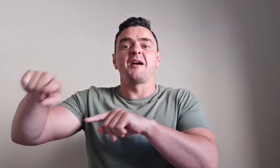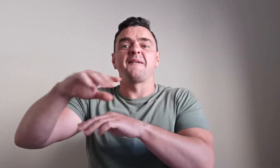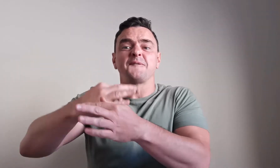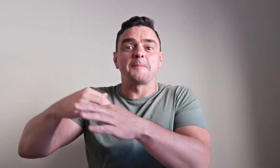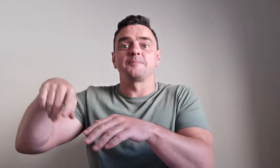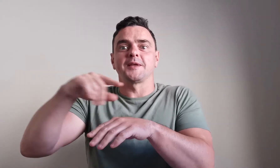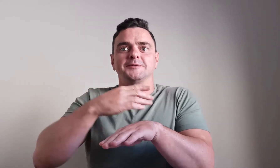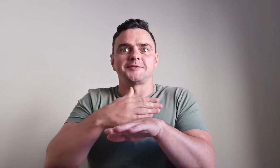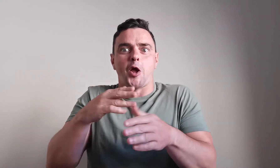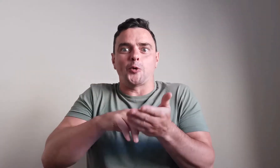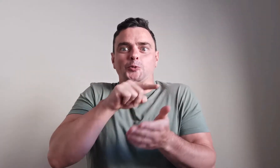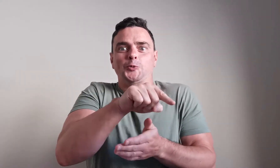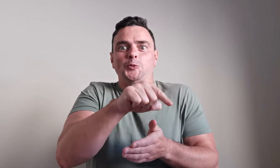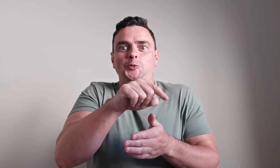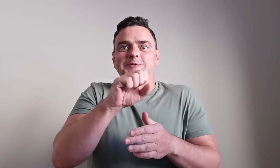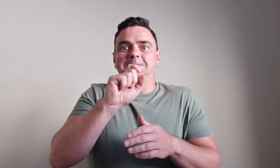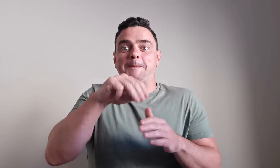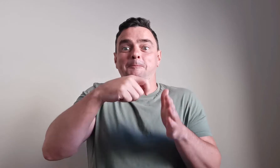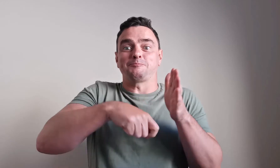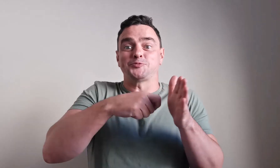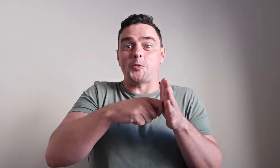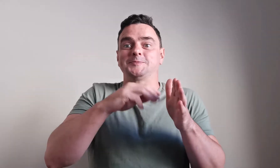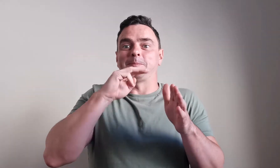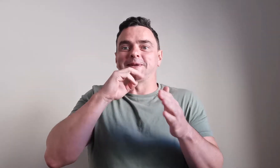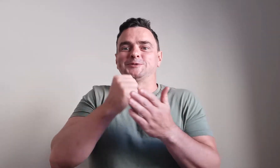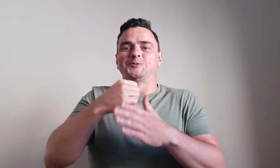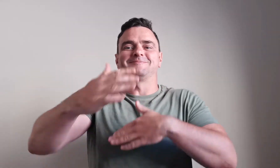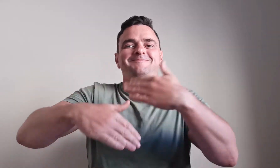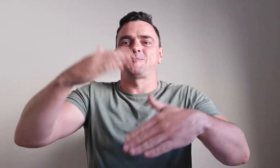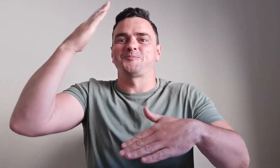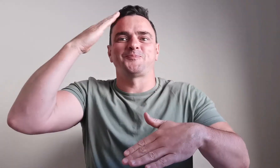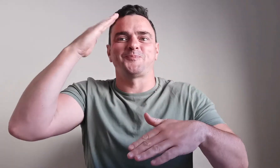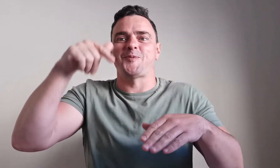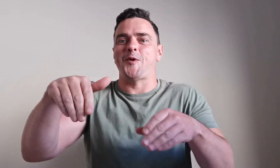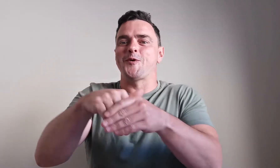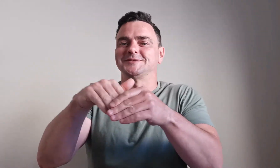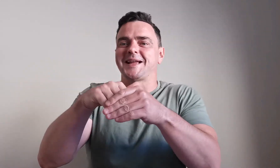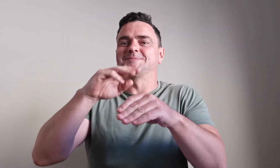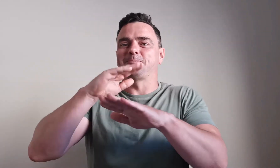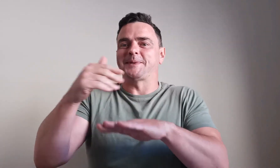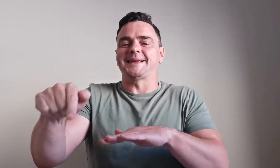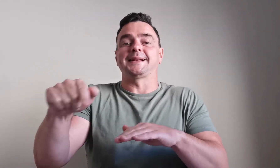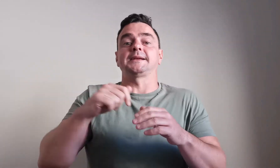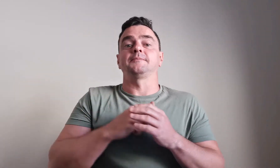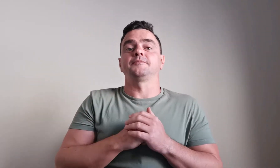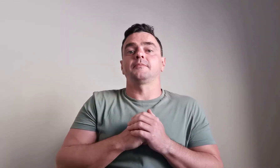STEM project signs. This is going to result in a greater common understanding of the meaning of these terms in the